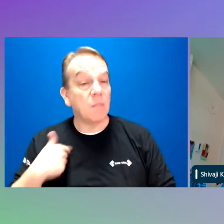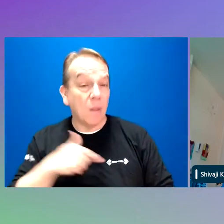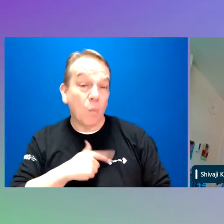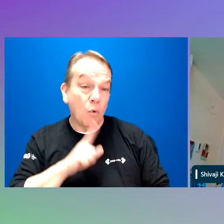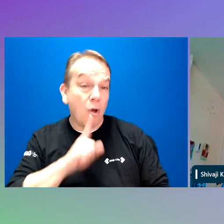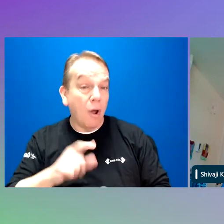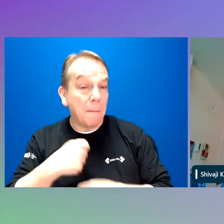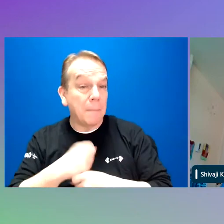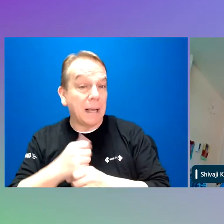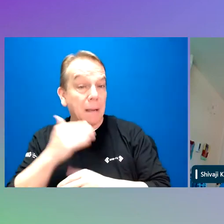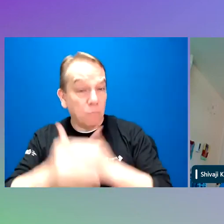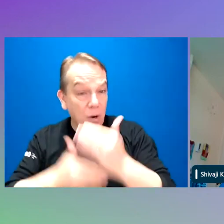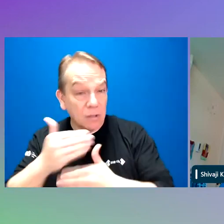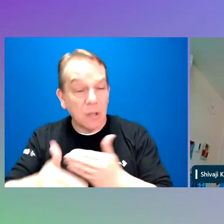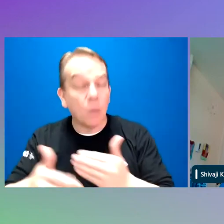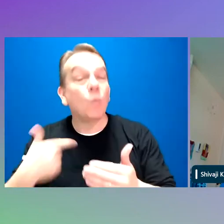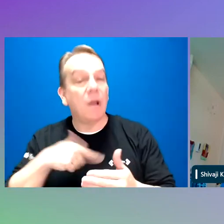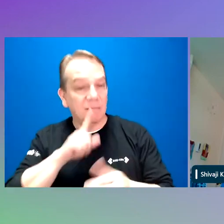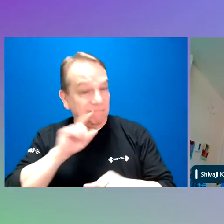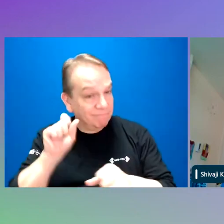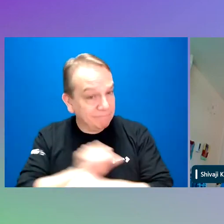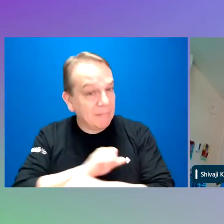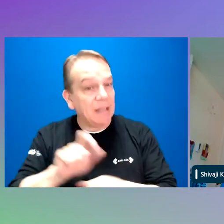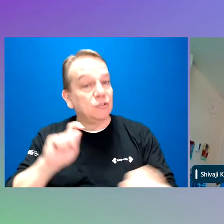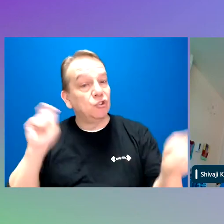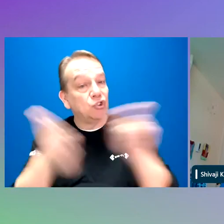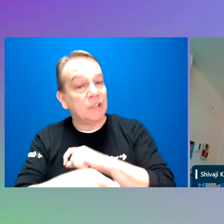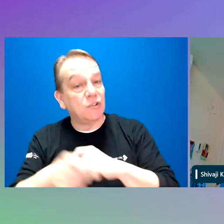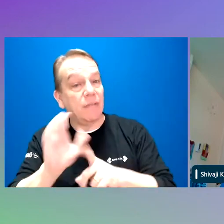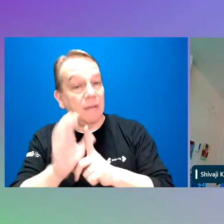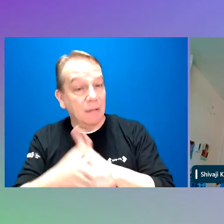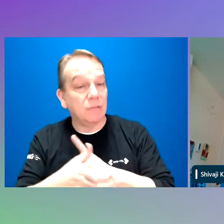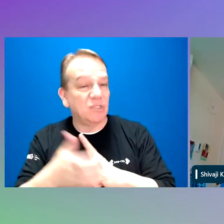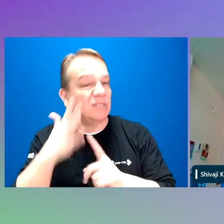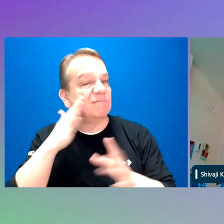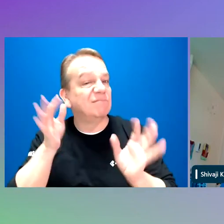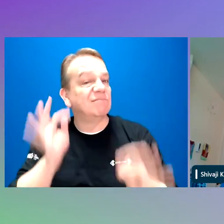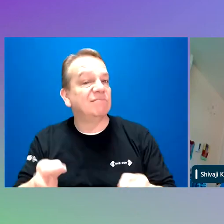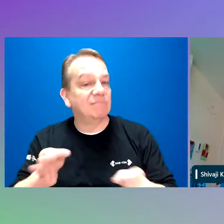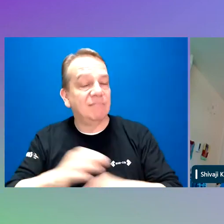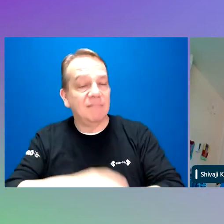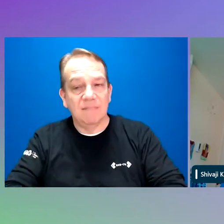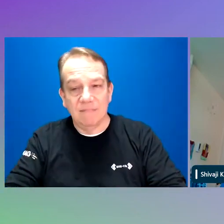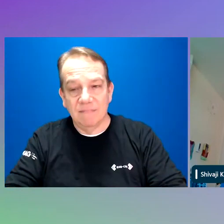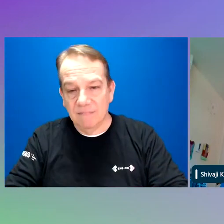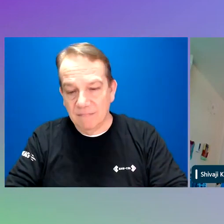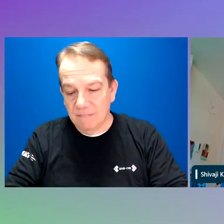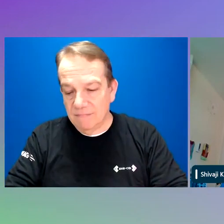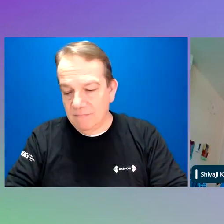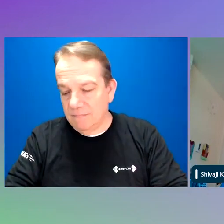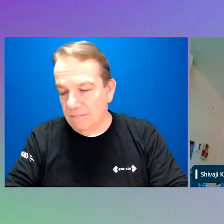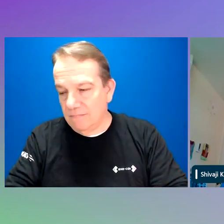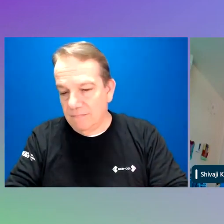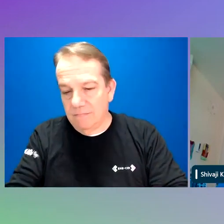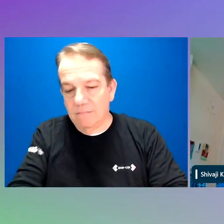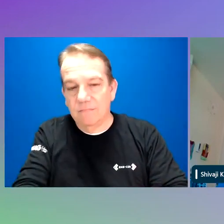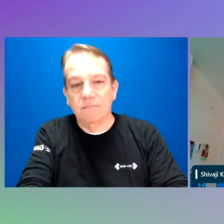sure. Got it. We've got several